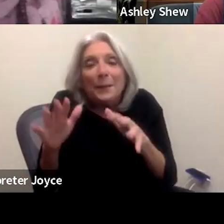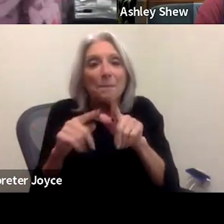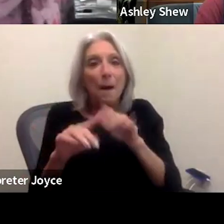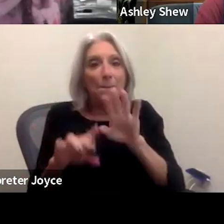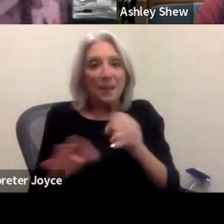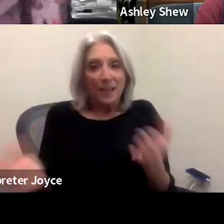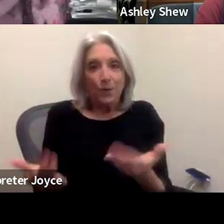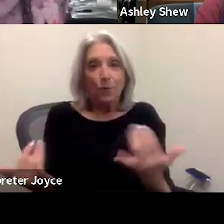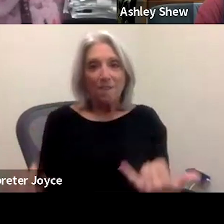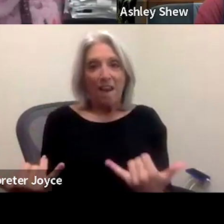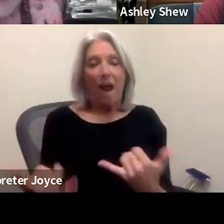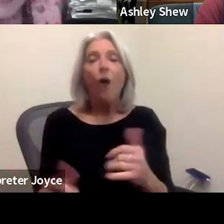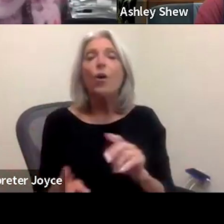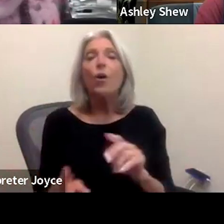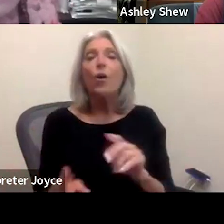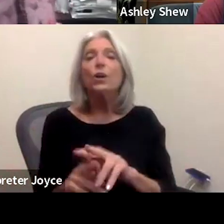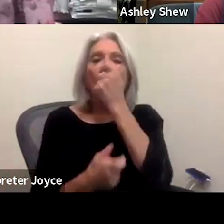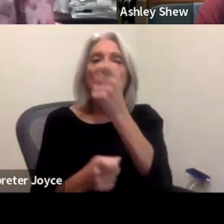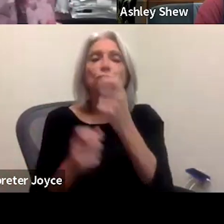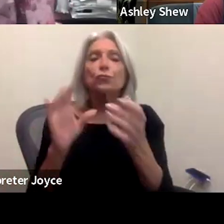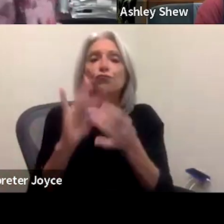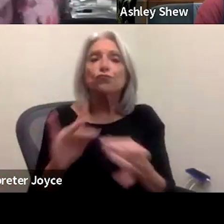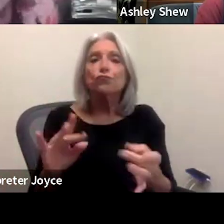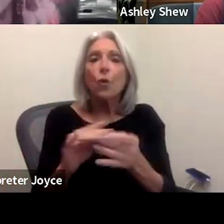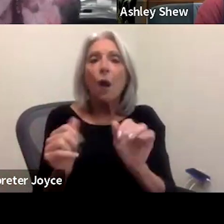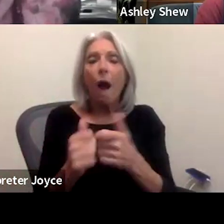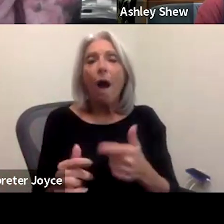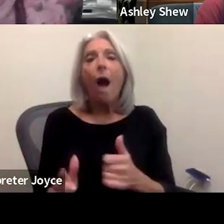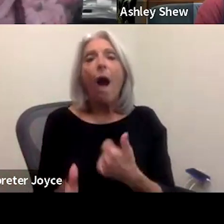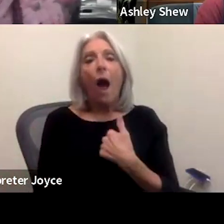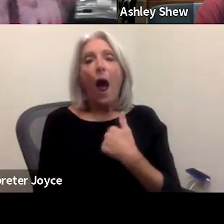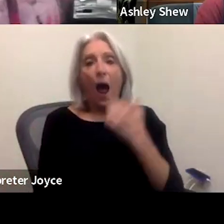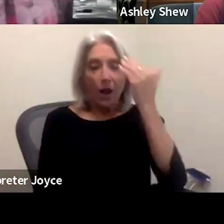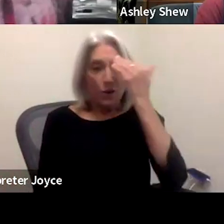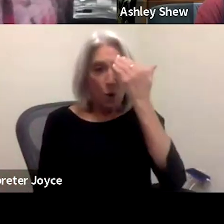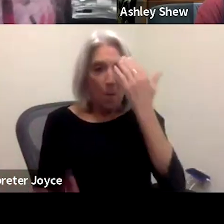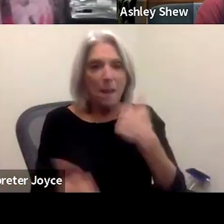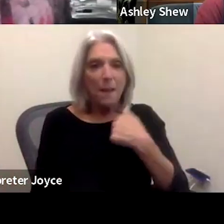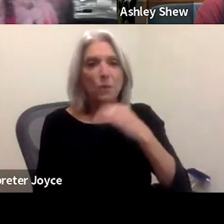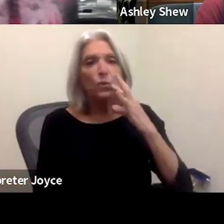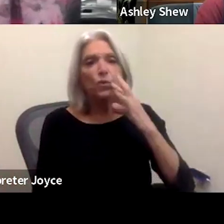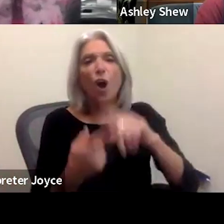It's an interesting story how I got to know Devva and Ashley, and maybe we'll get to that in the Q&A.